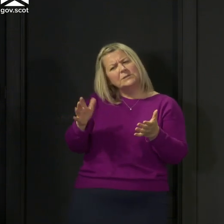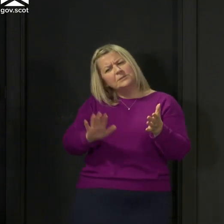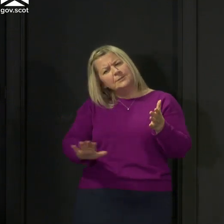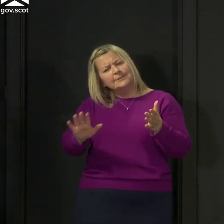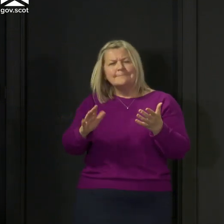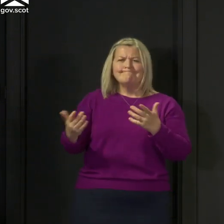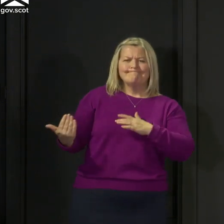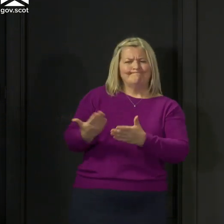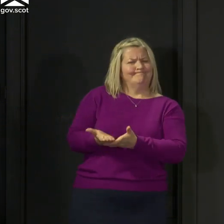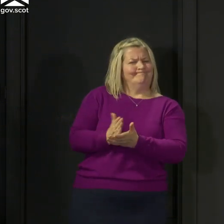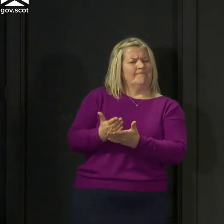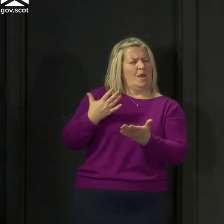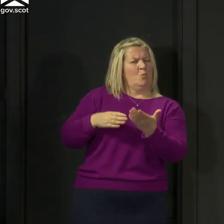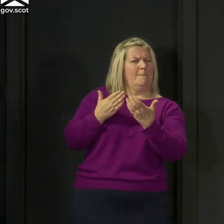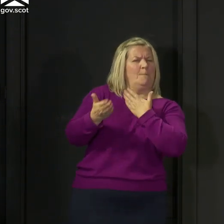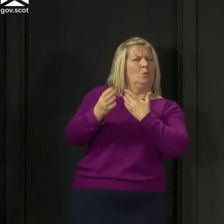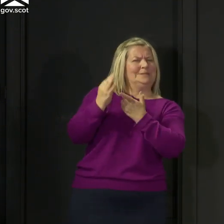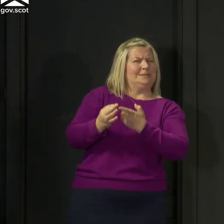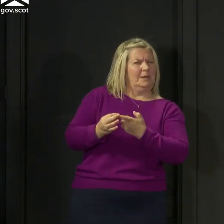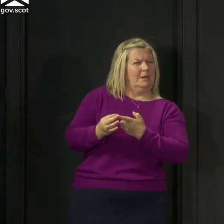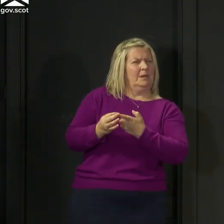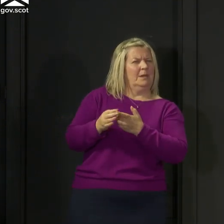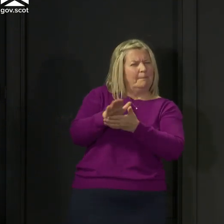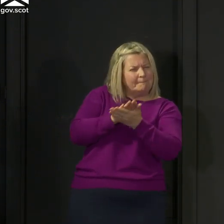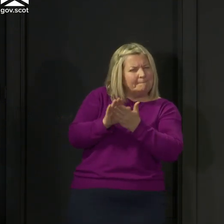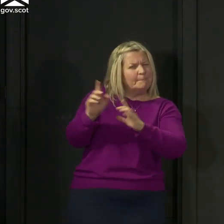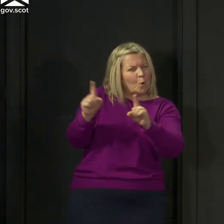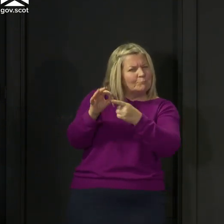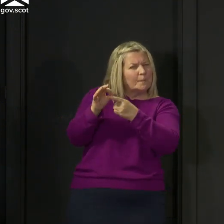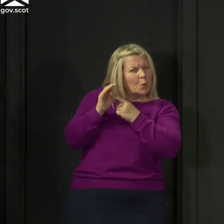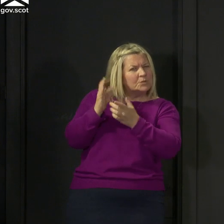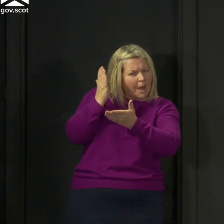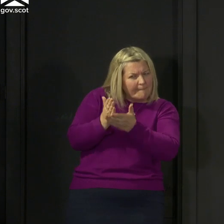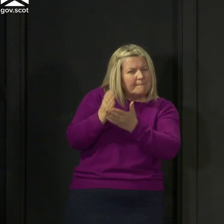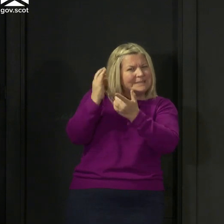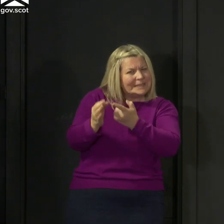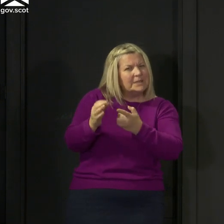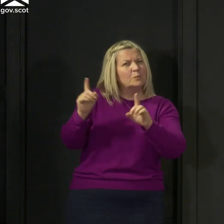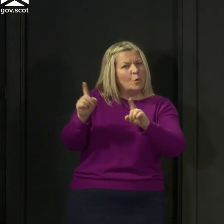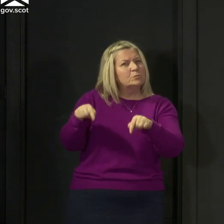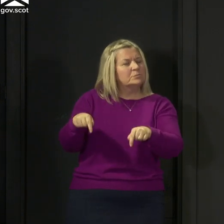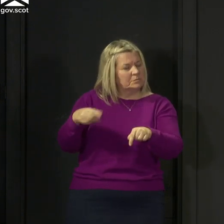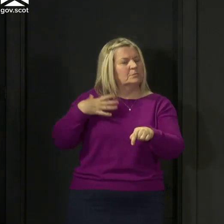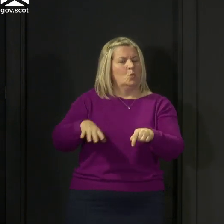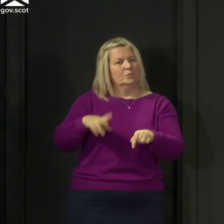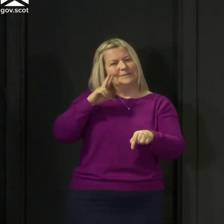I want to see more detail about what is proposed to operate in place of the arrangements that